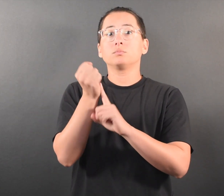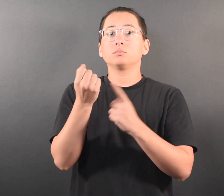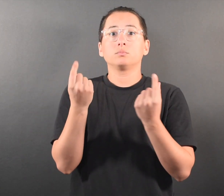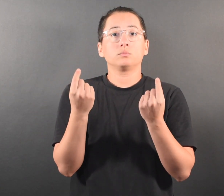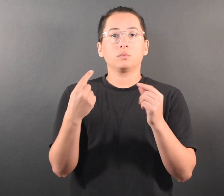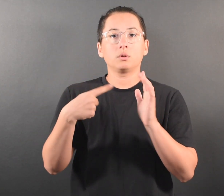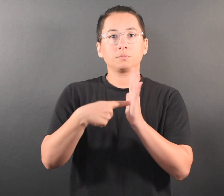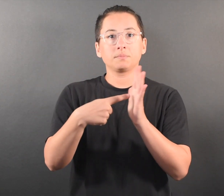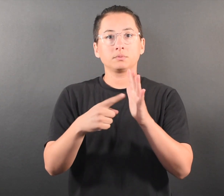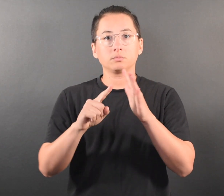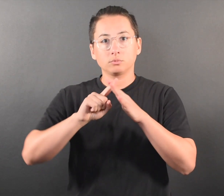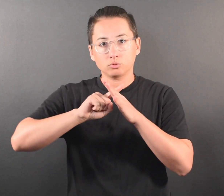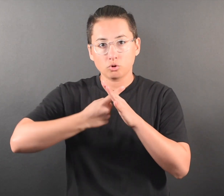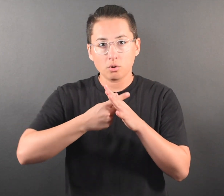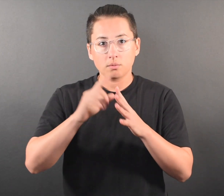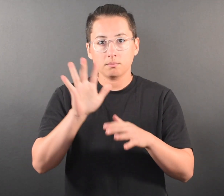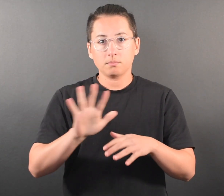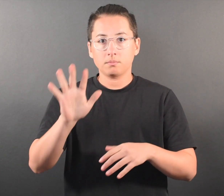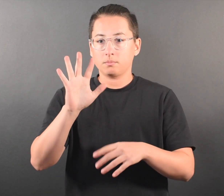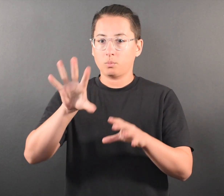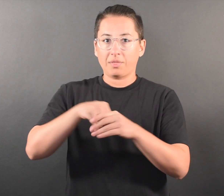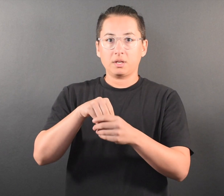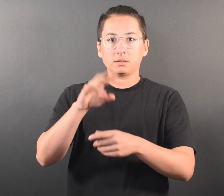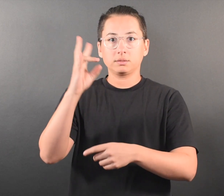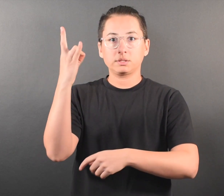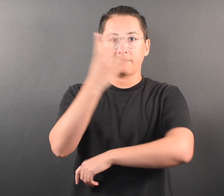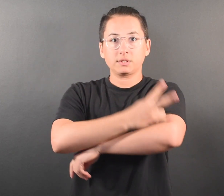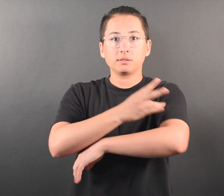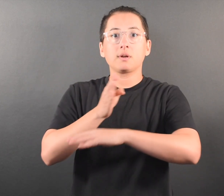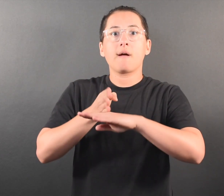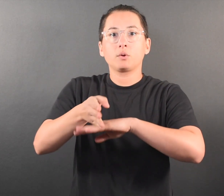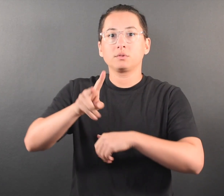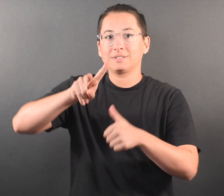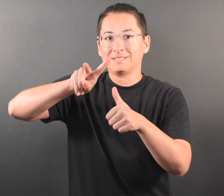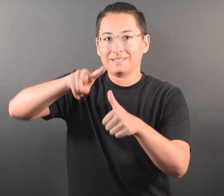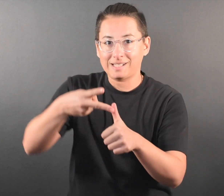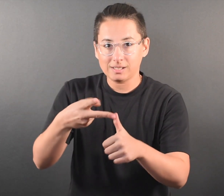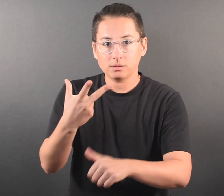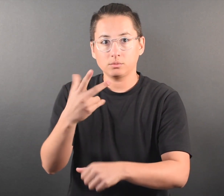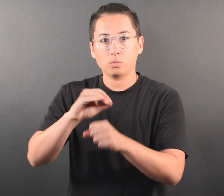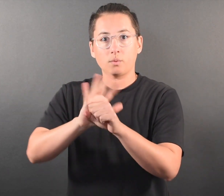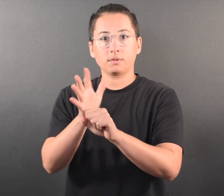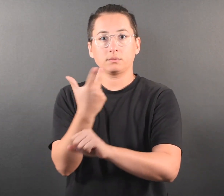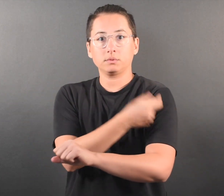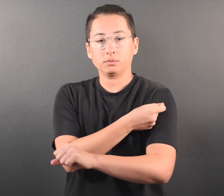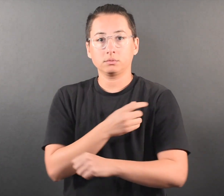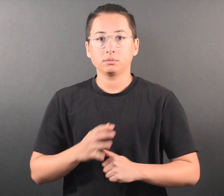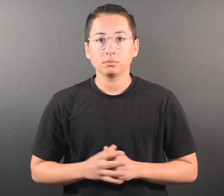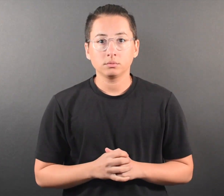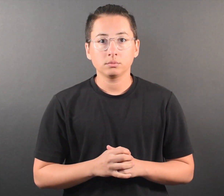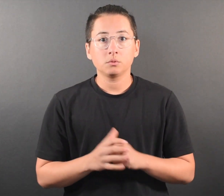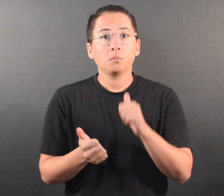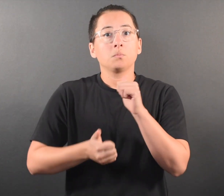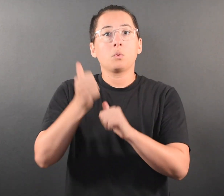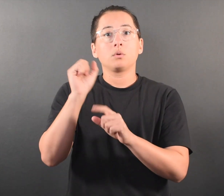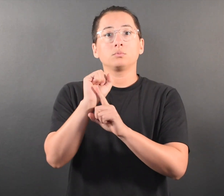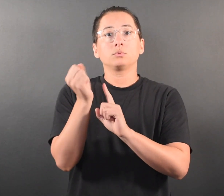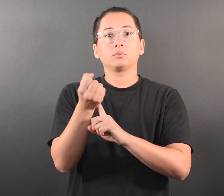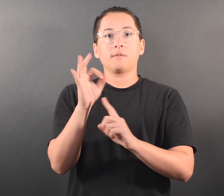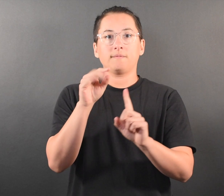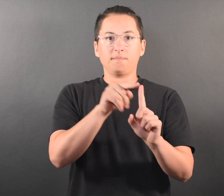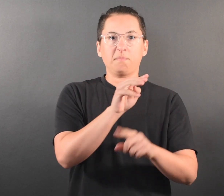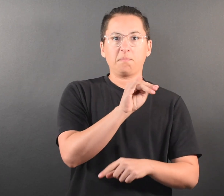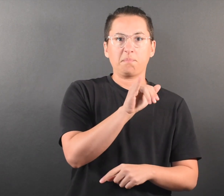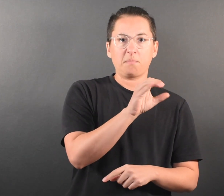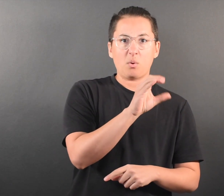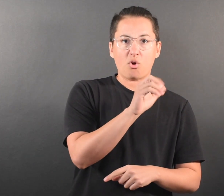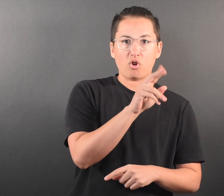In most cases, symptoms began within seven days after the second dose of COVID-19 vaccine. Most